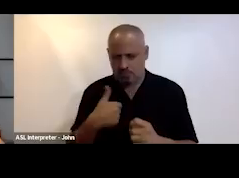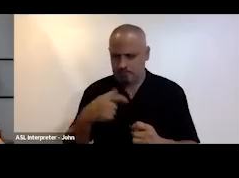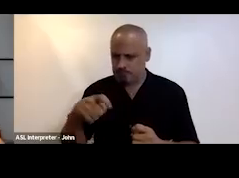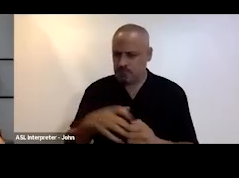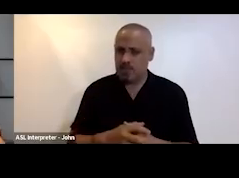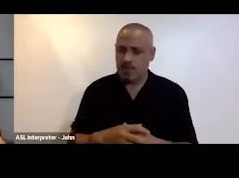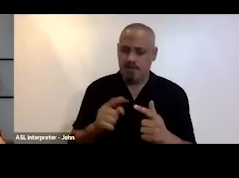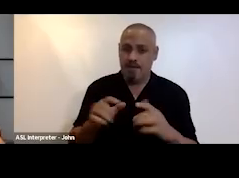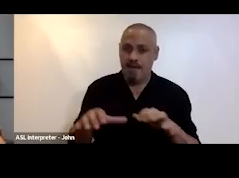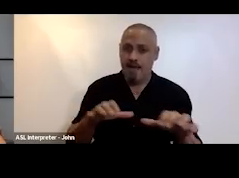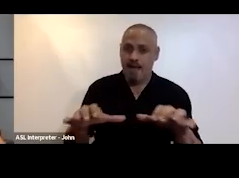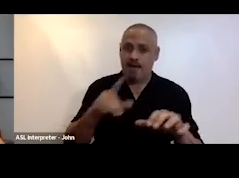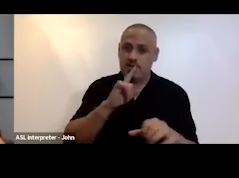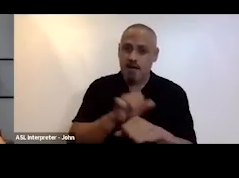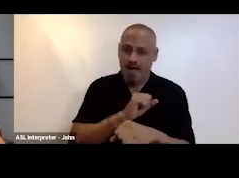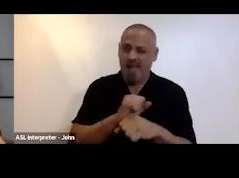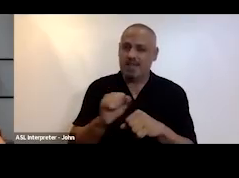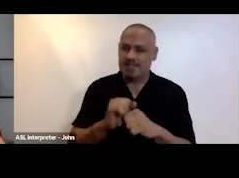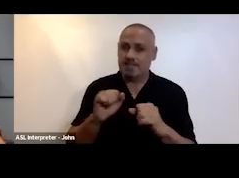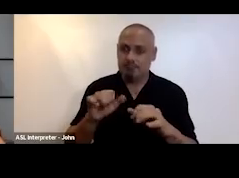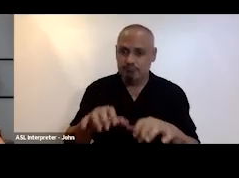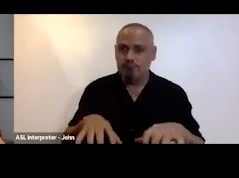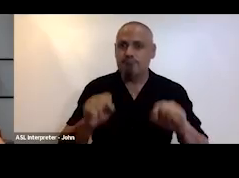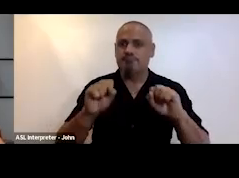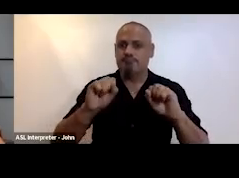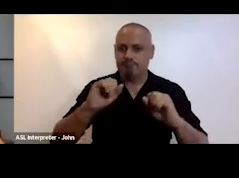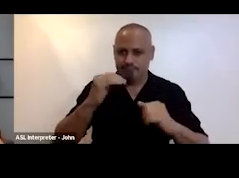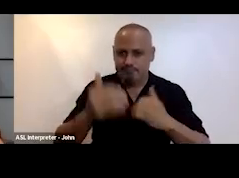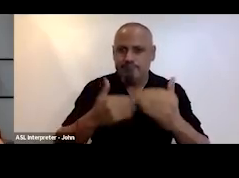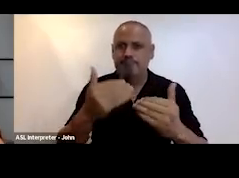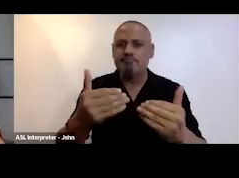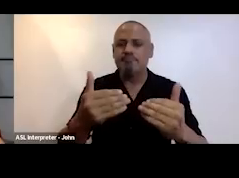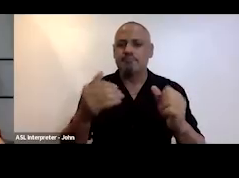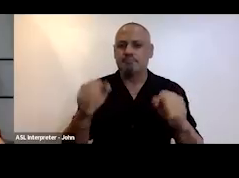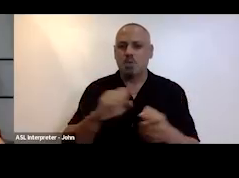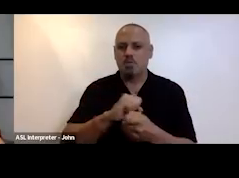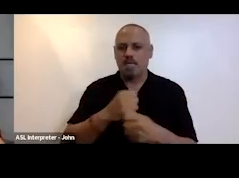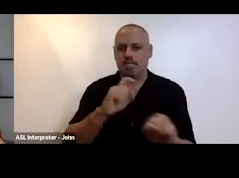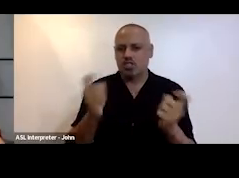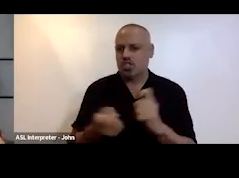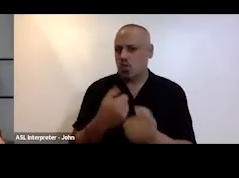Action is actually beginning to take some of those steps to be able to make the change whatever that looks like.